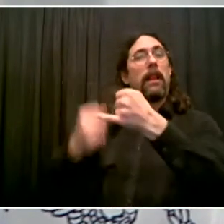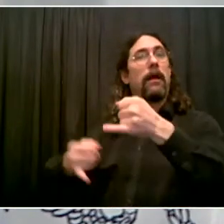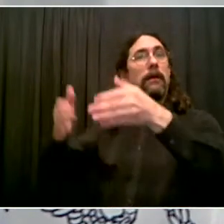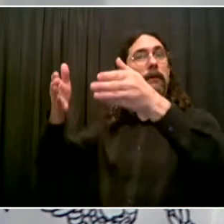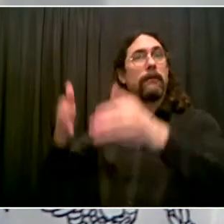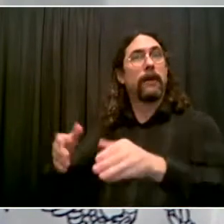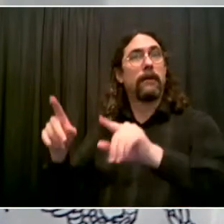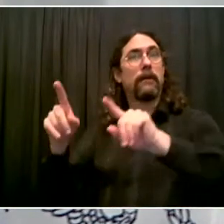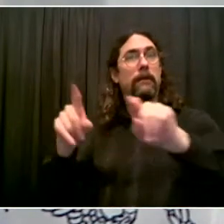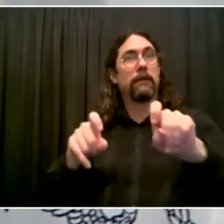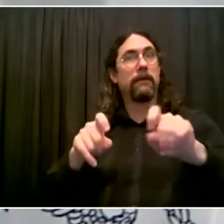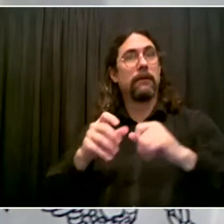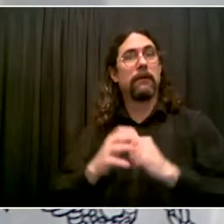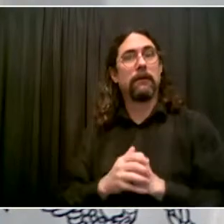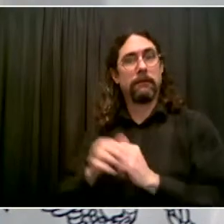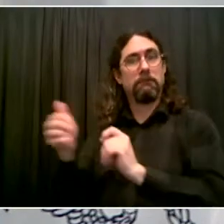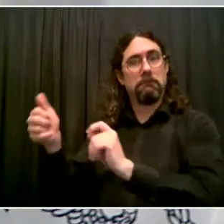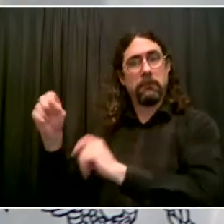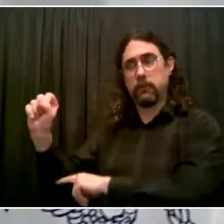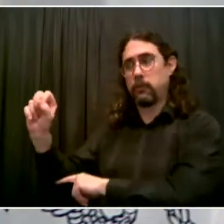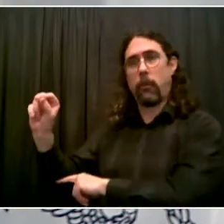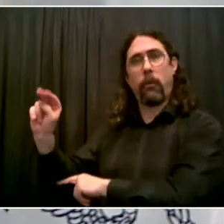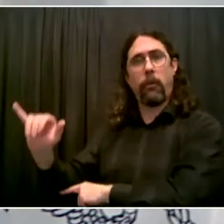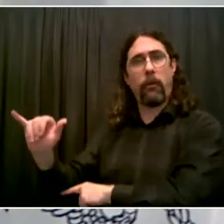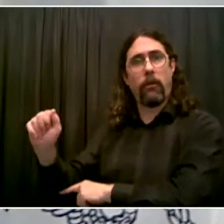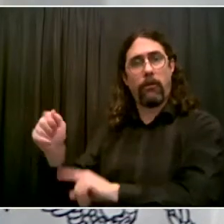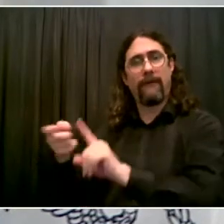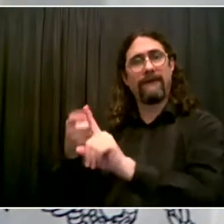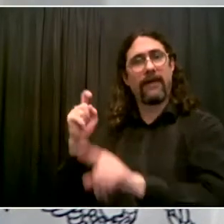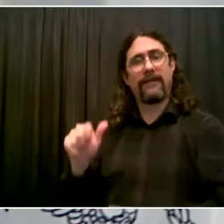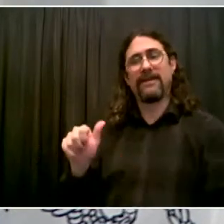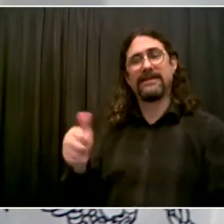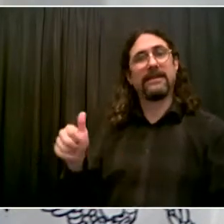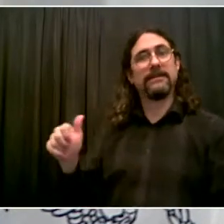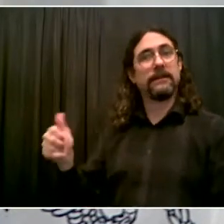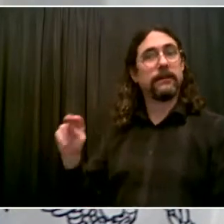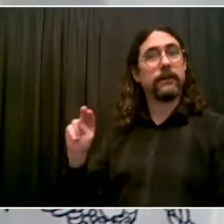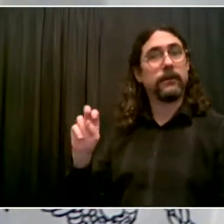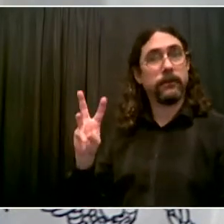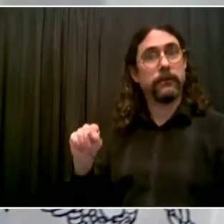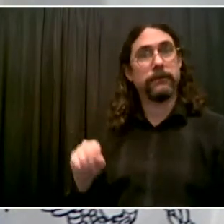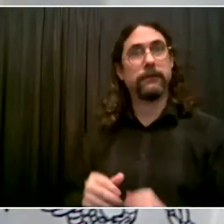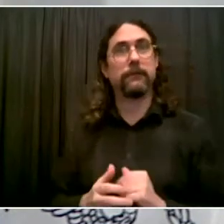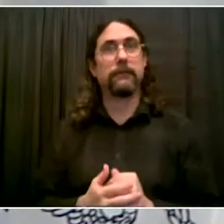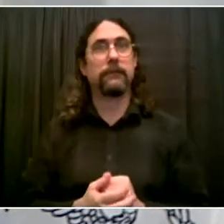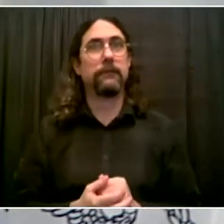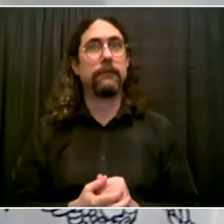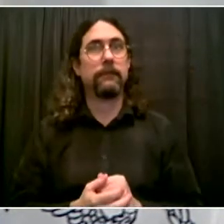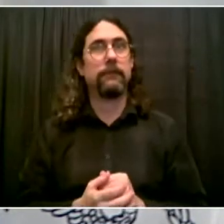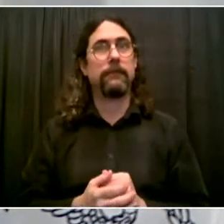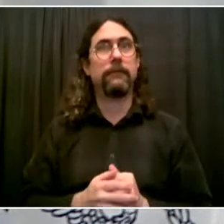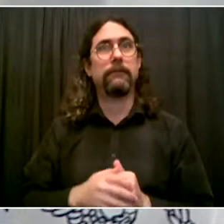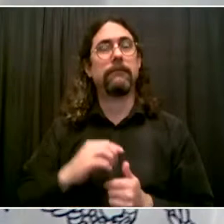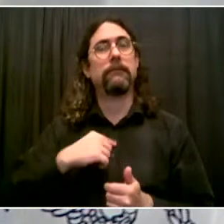TO SONJA FROM 1010 WINS.